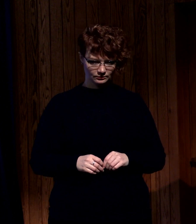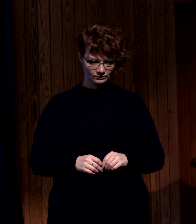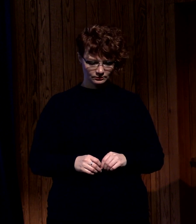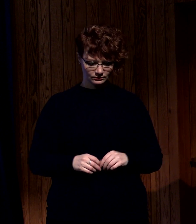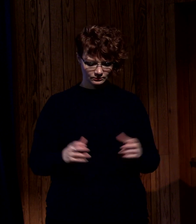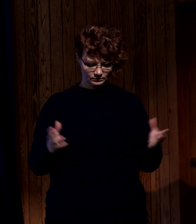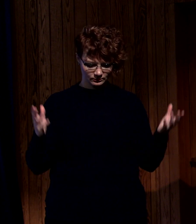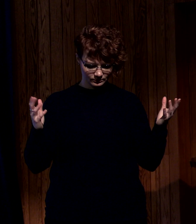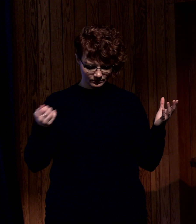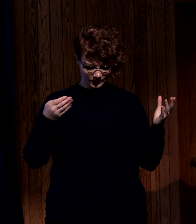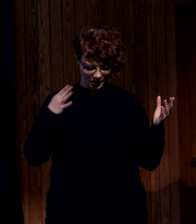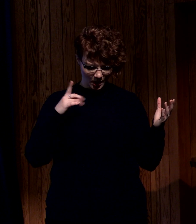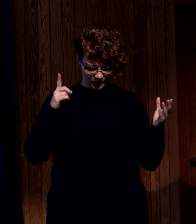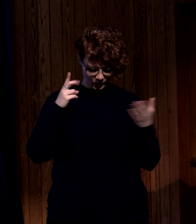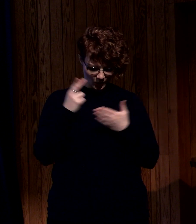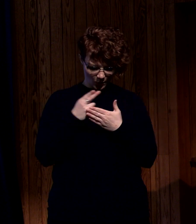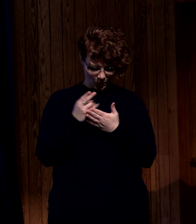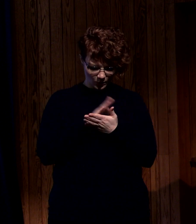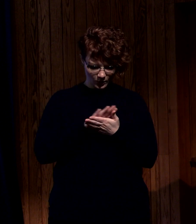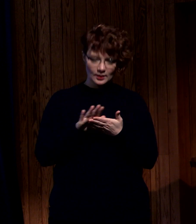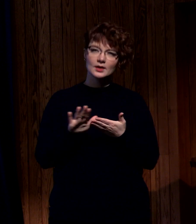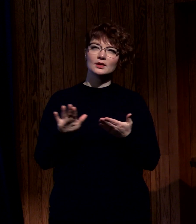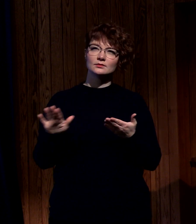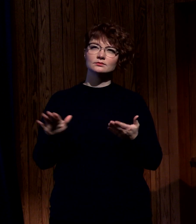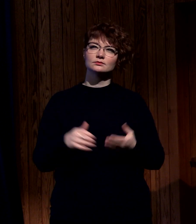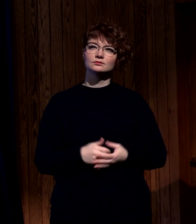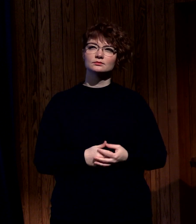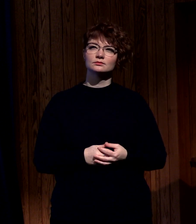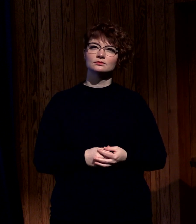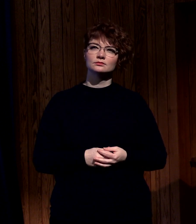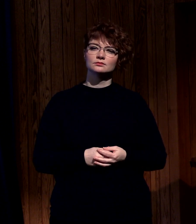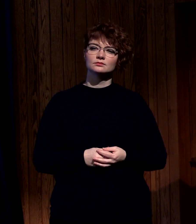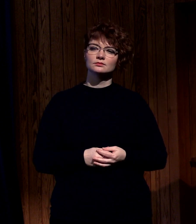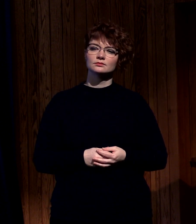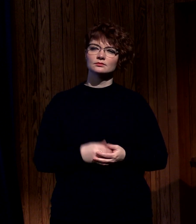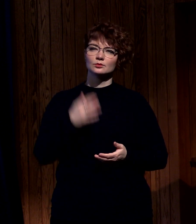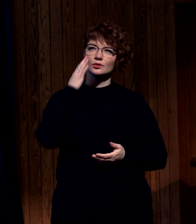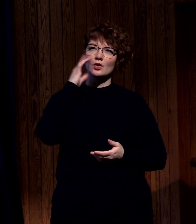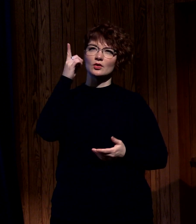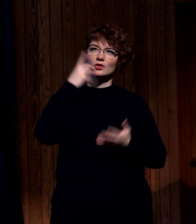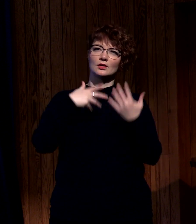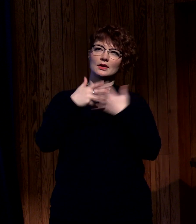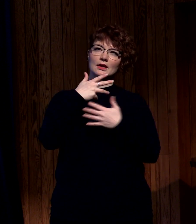God, you are holy. And we know you are here and present with